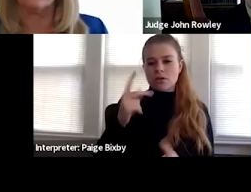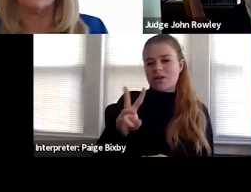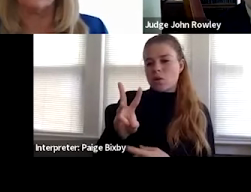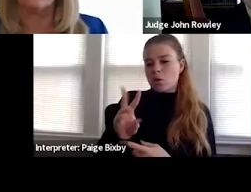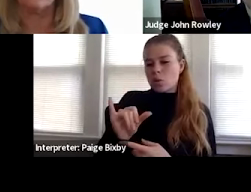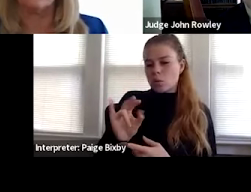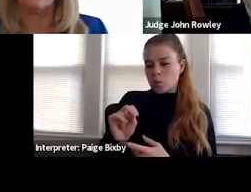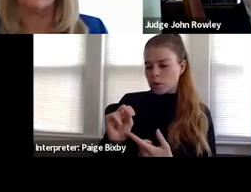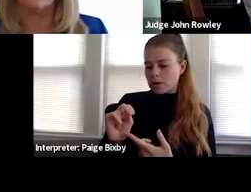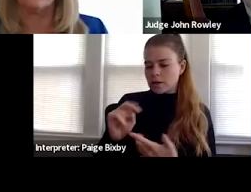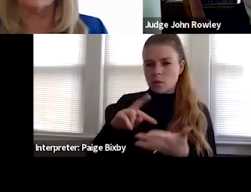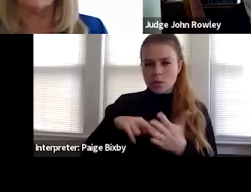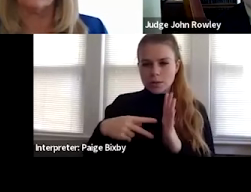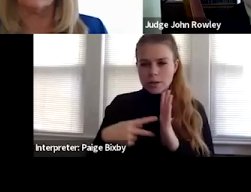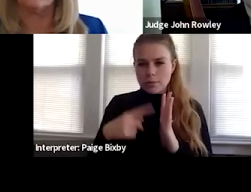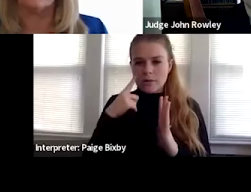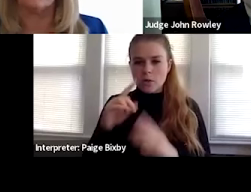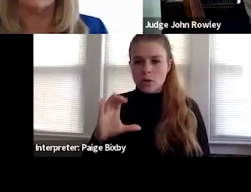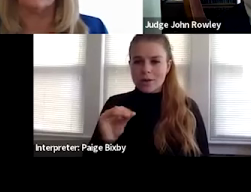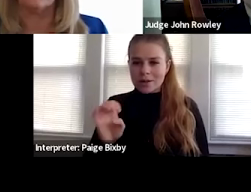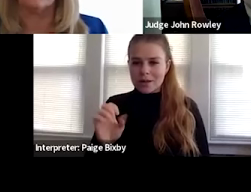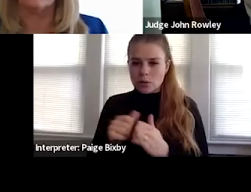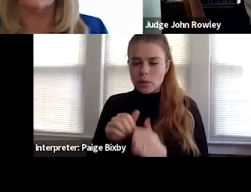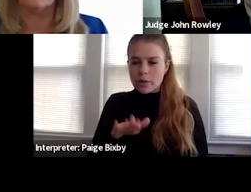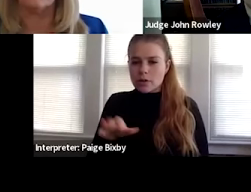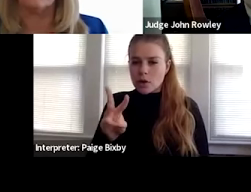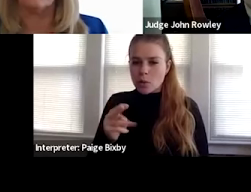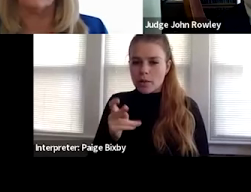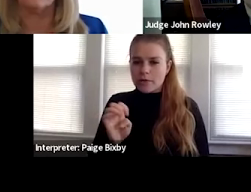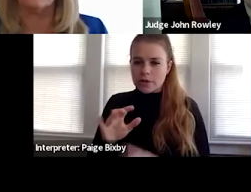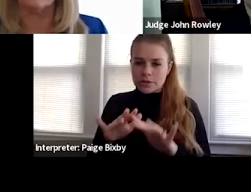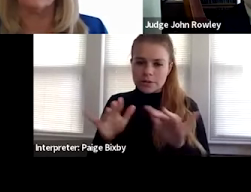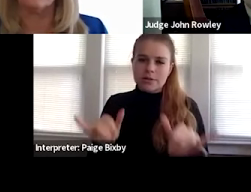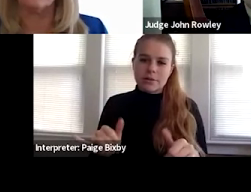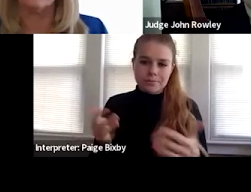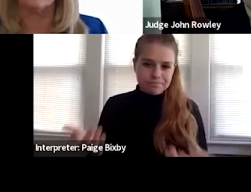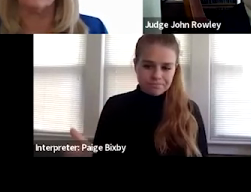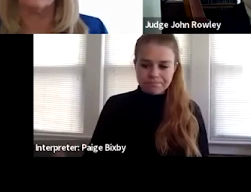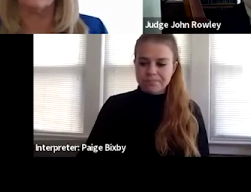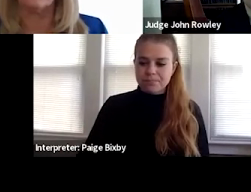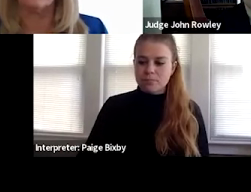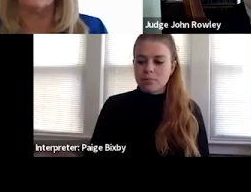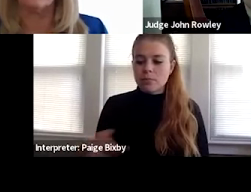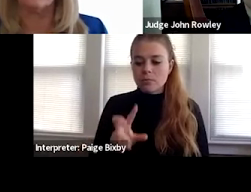for cases in the child welfare system, the dependency court. So we do have a lot of resources